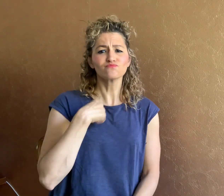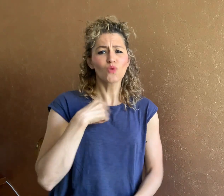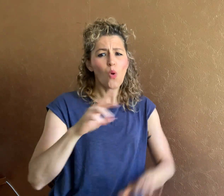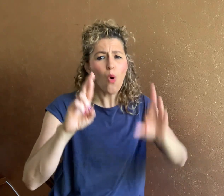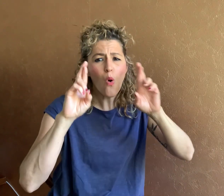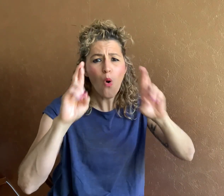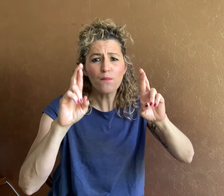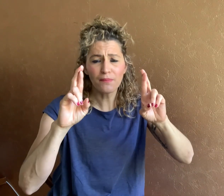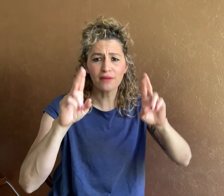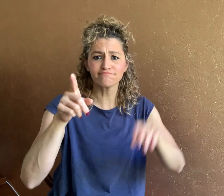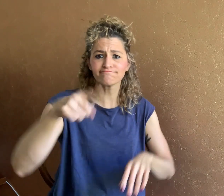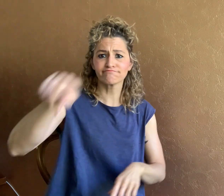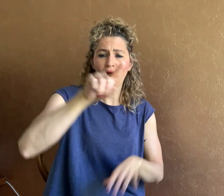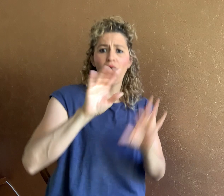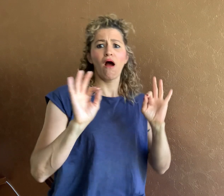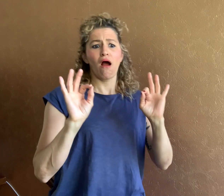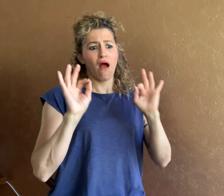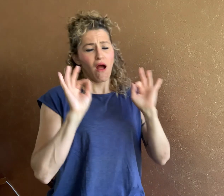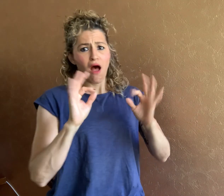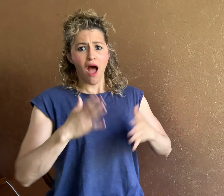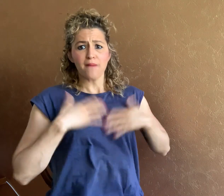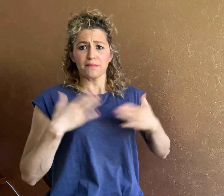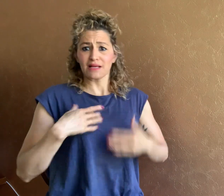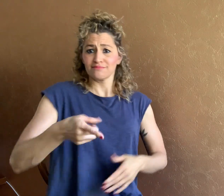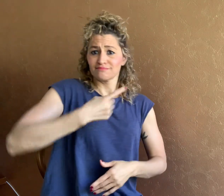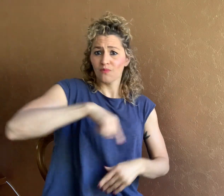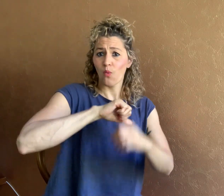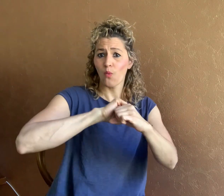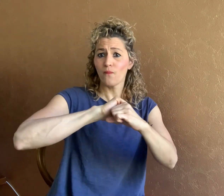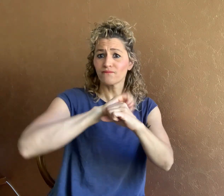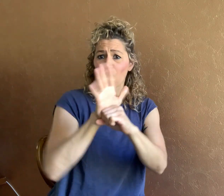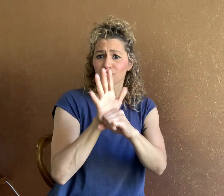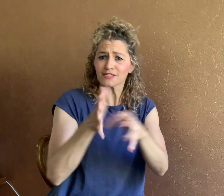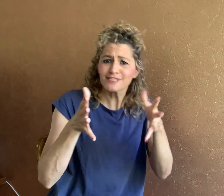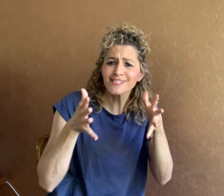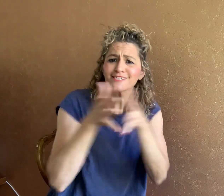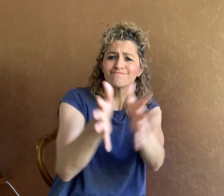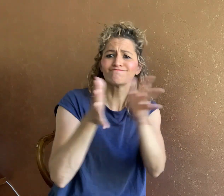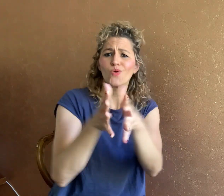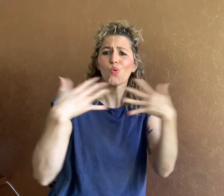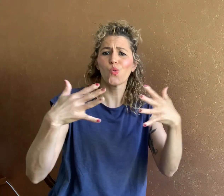I hope that you find our coronavirus reports